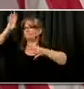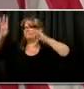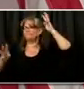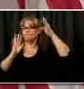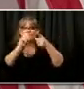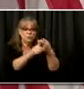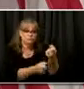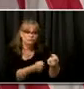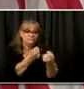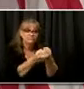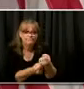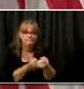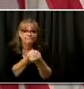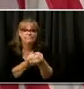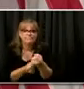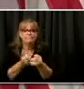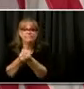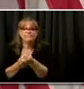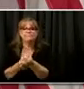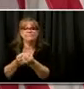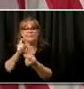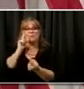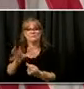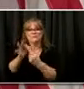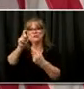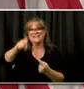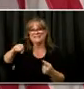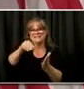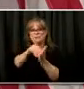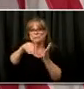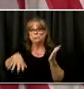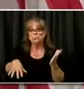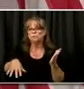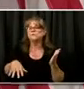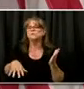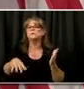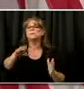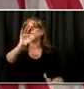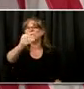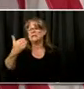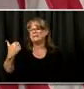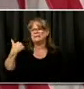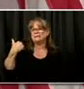special ed small groups one-on-one at their schools to make sure the learning needs of kids